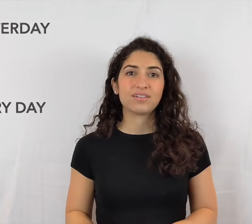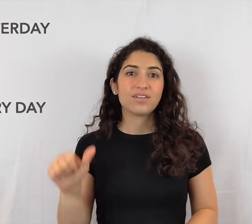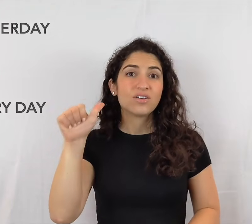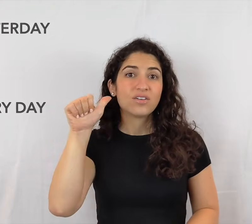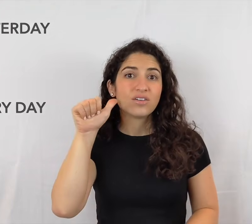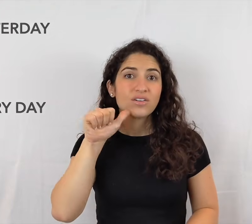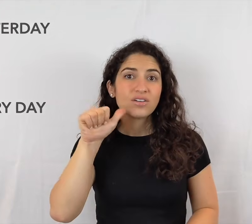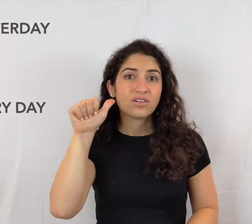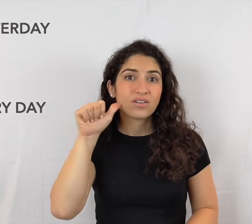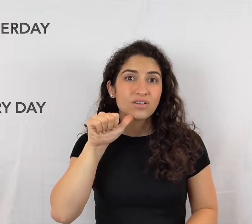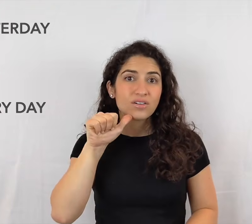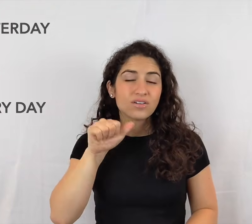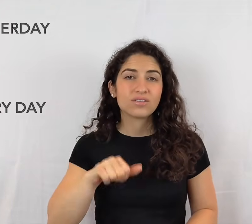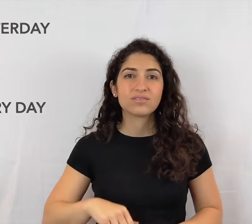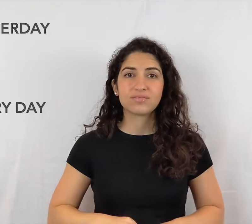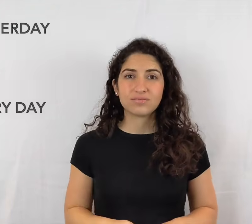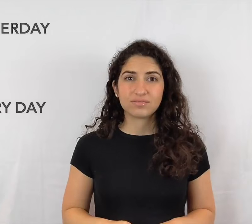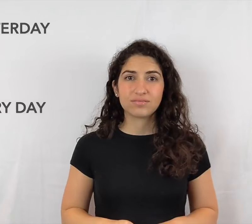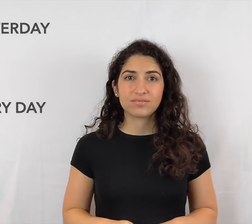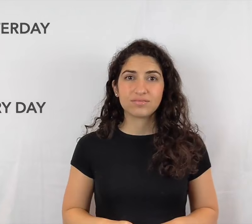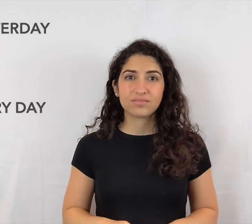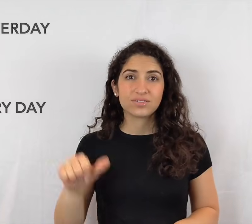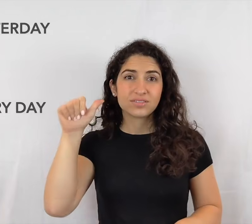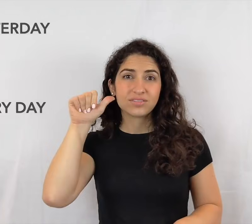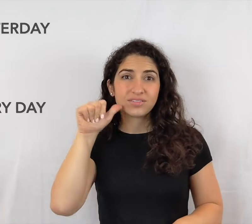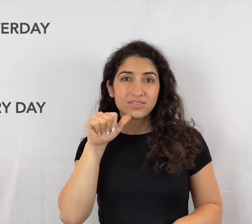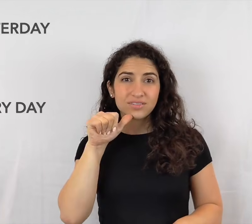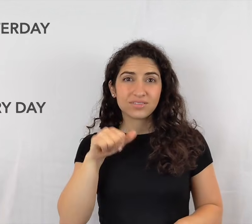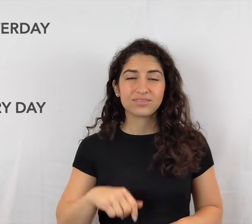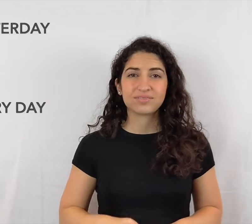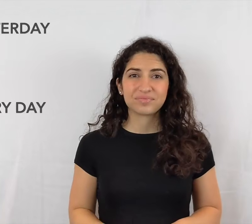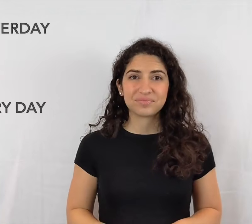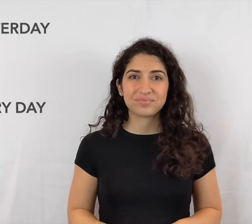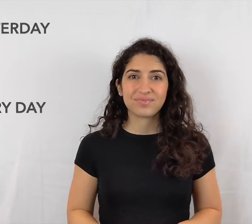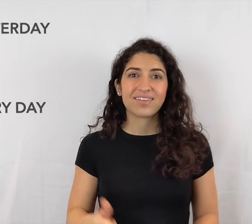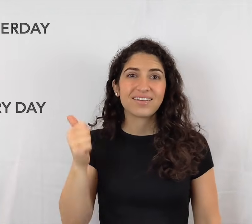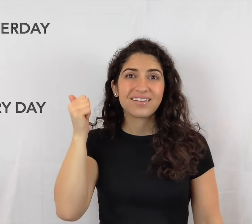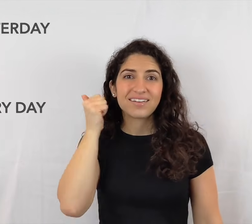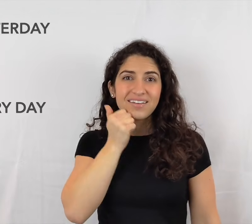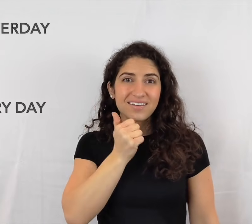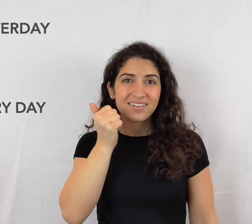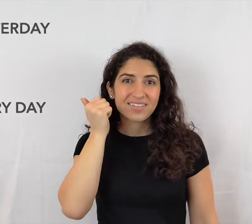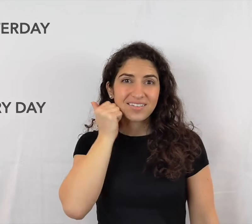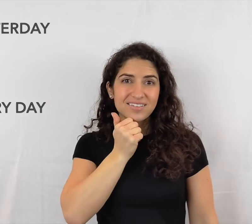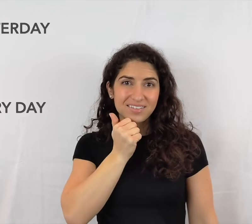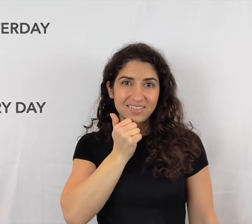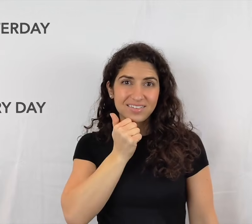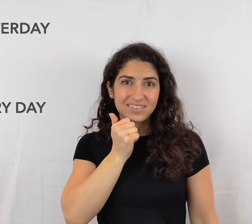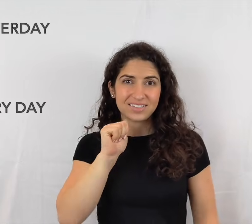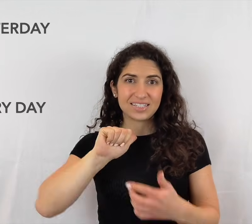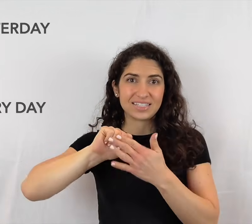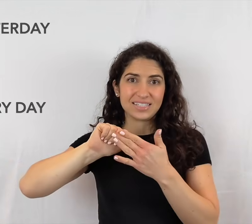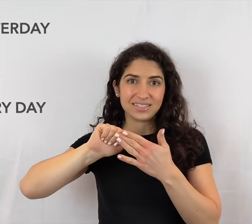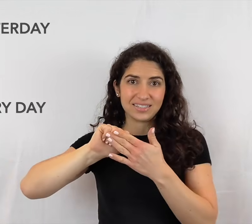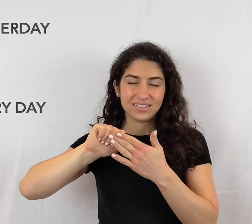girl, every day.